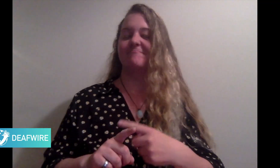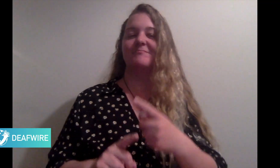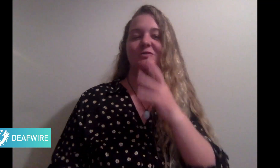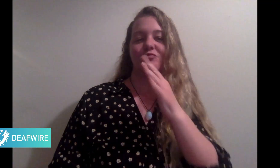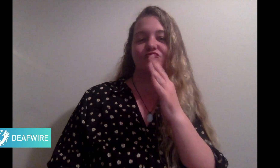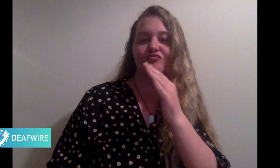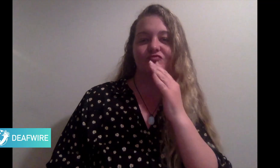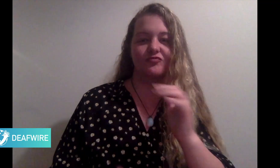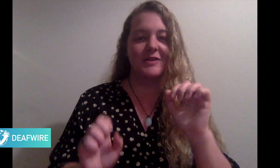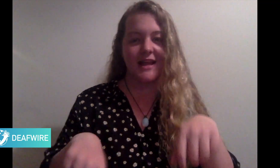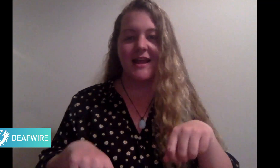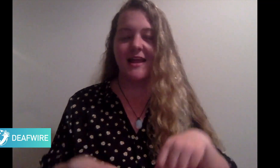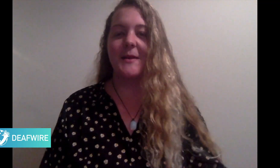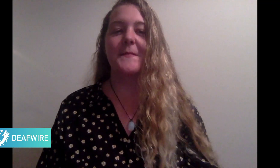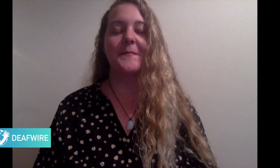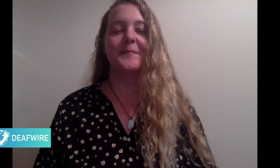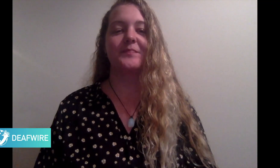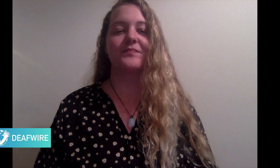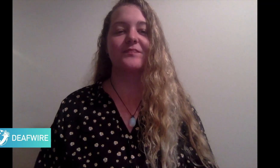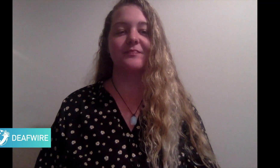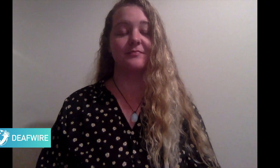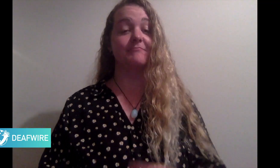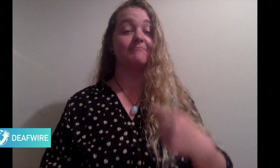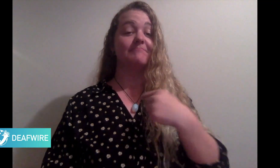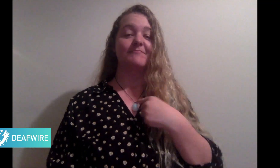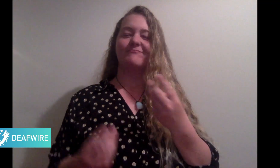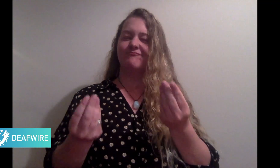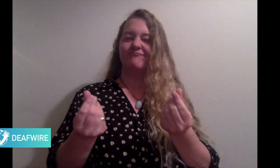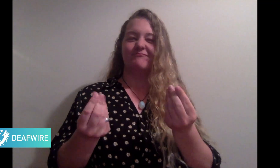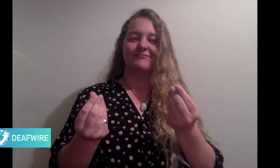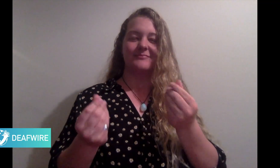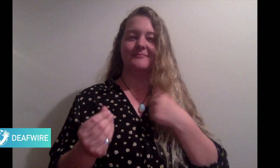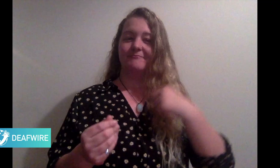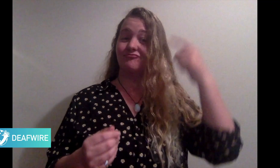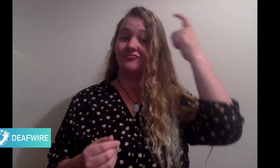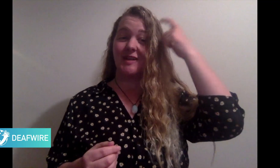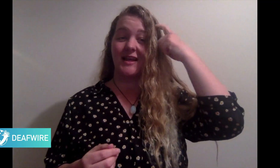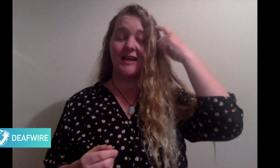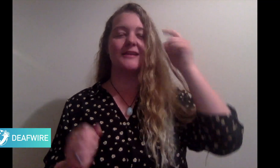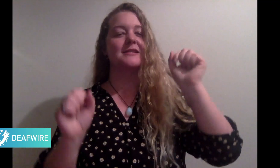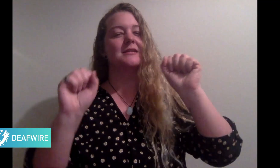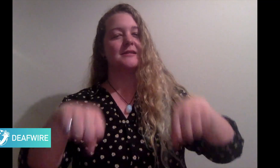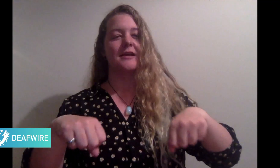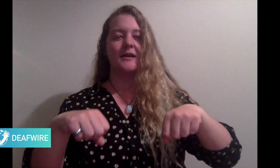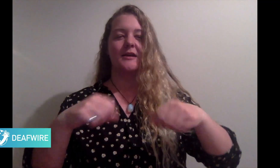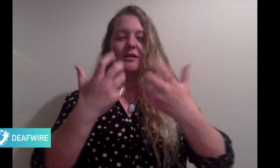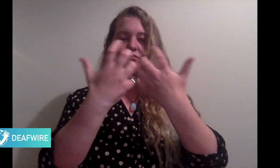I was fairly confident that my brain would adjust to the changes that